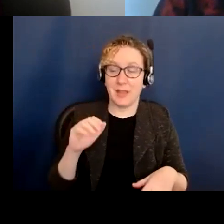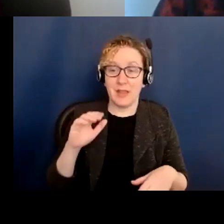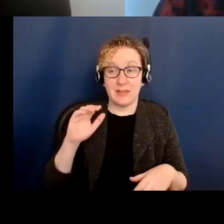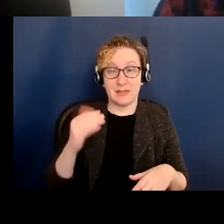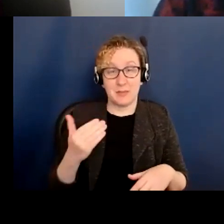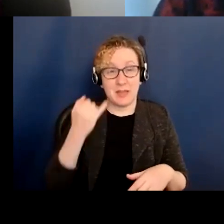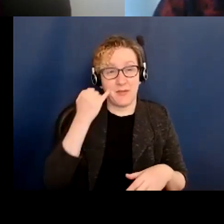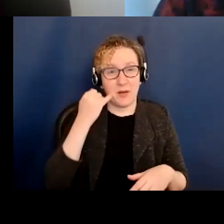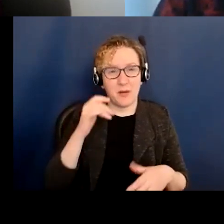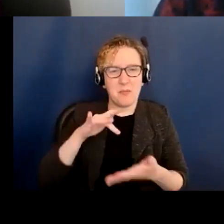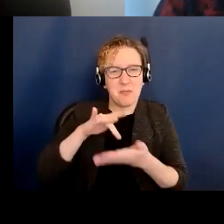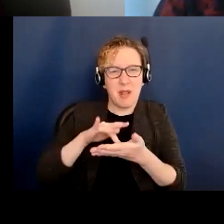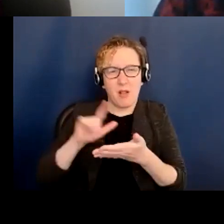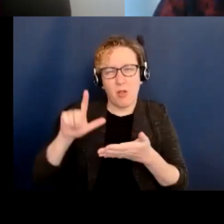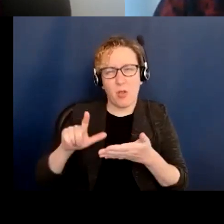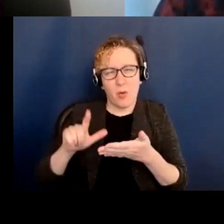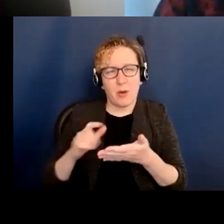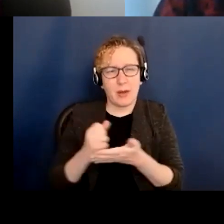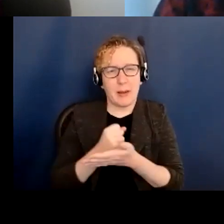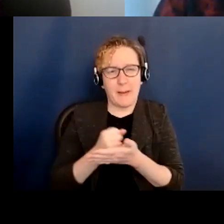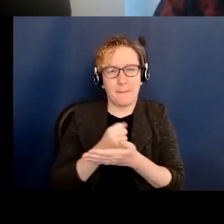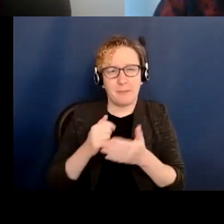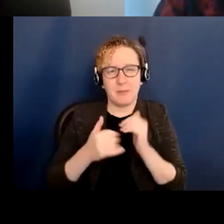just the $36,000 could go pretty far.